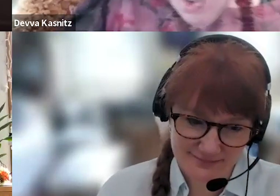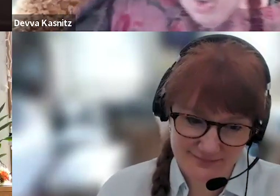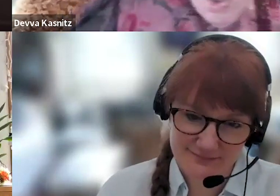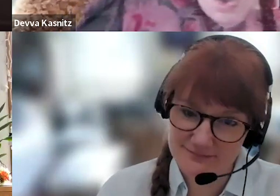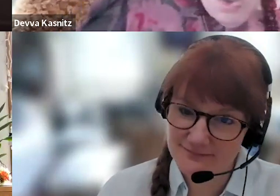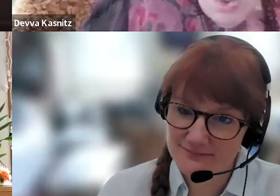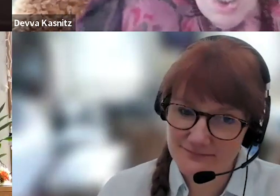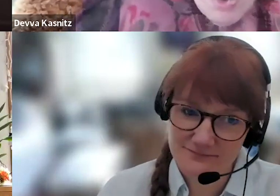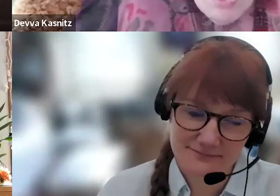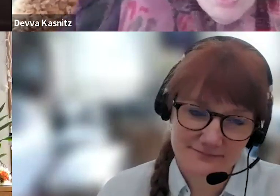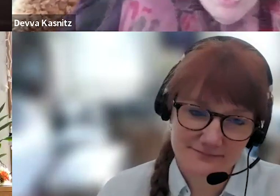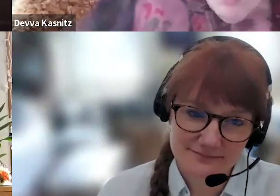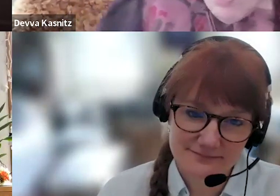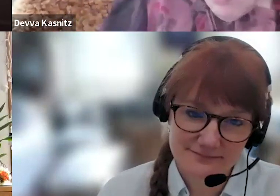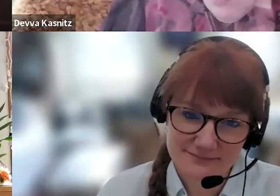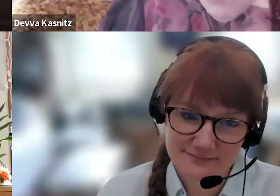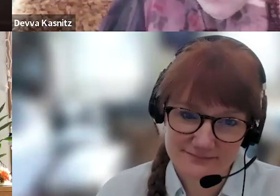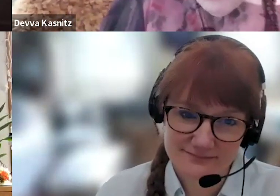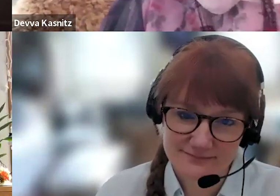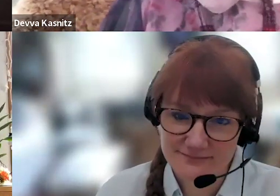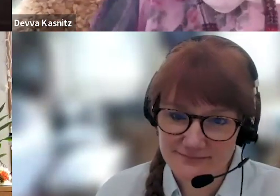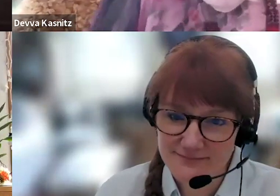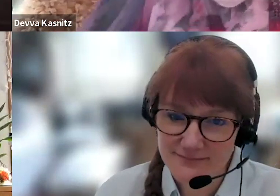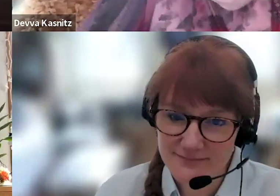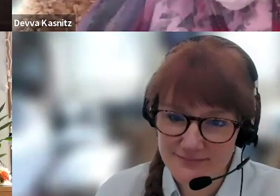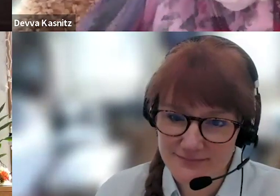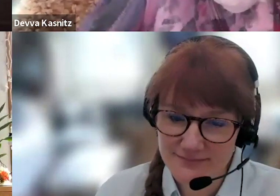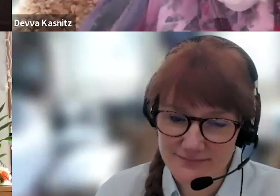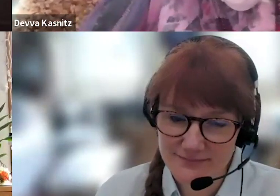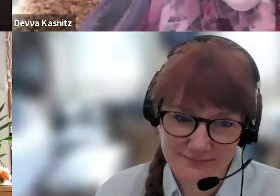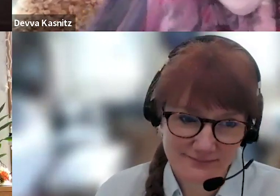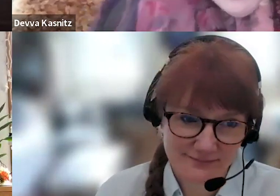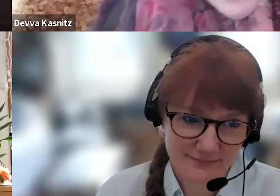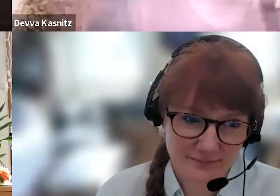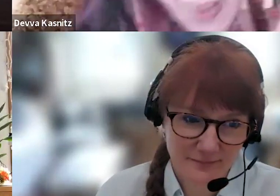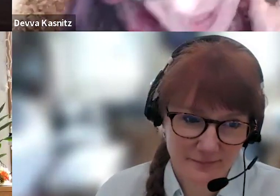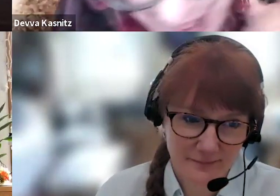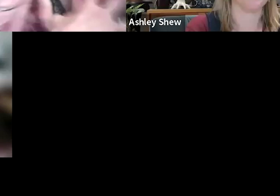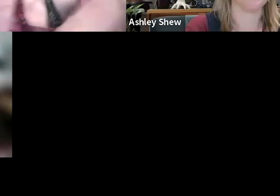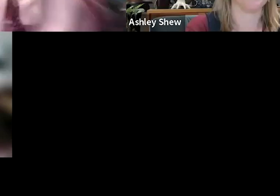My name is Shamsi Brinn. I work at arXiv. I do user experience there.